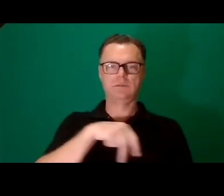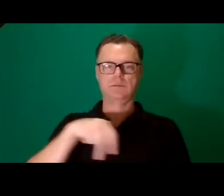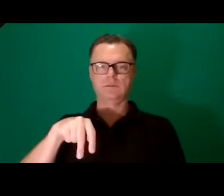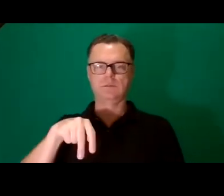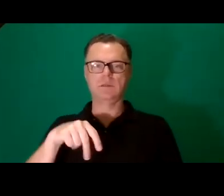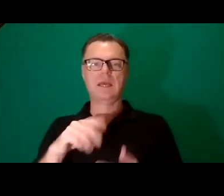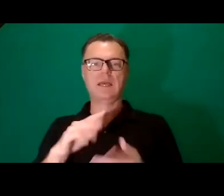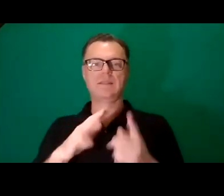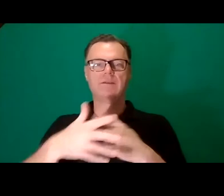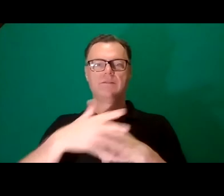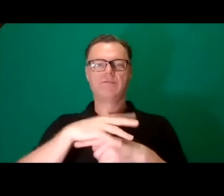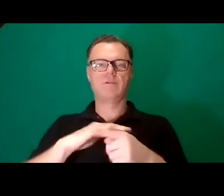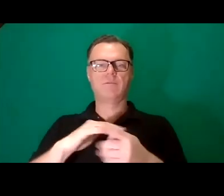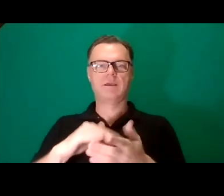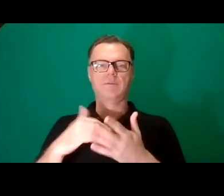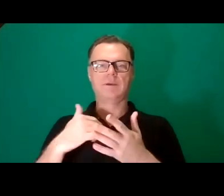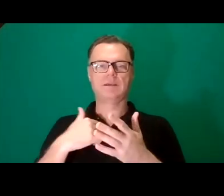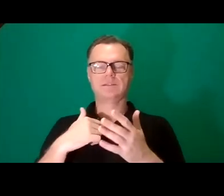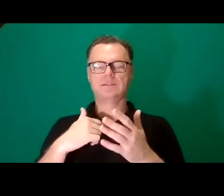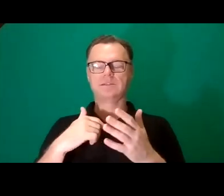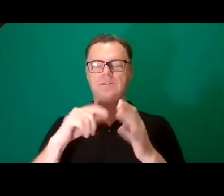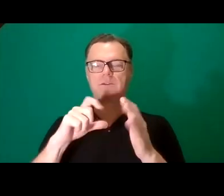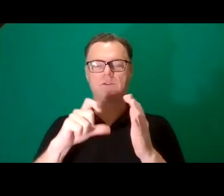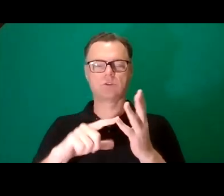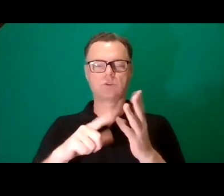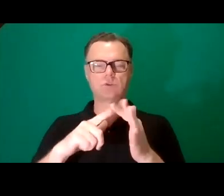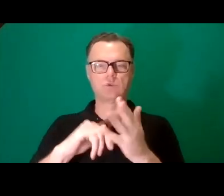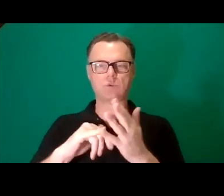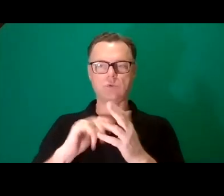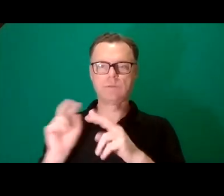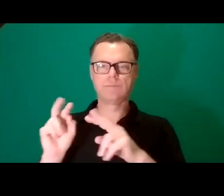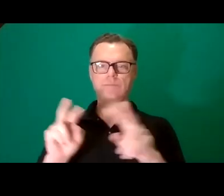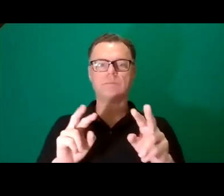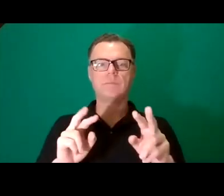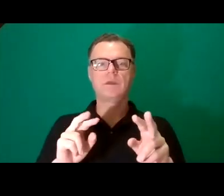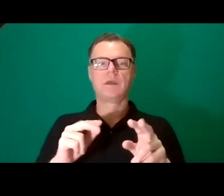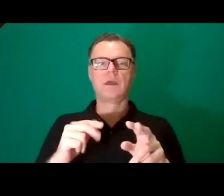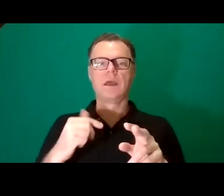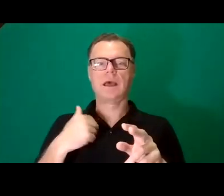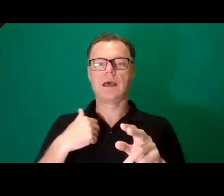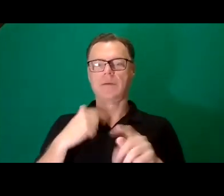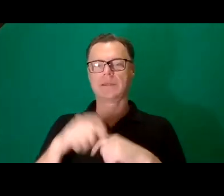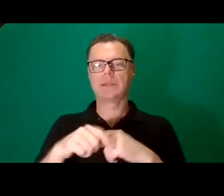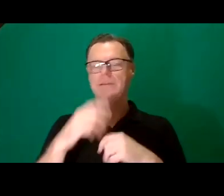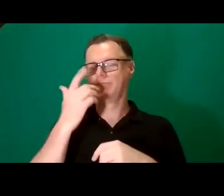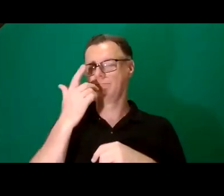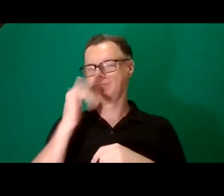to help us and cues. And I became an absolute bookworm for a long time.